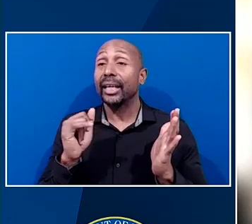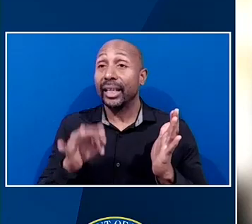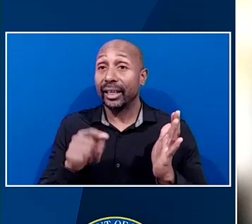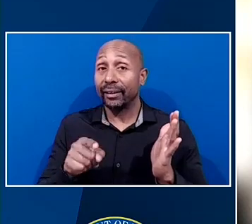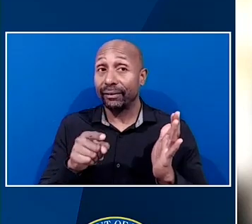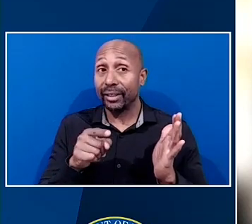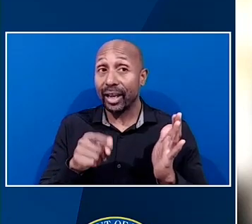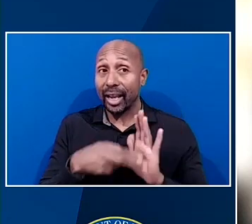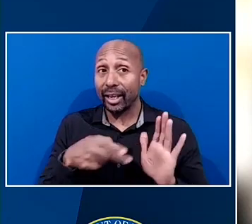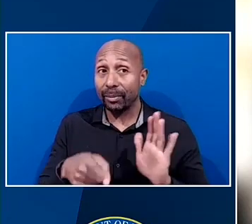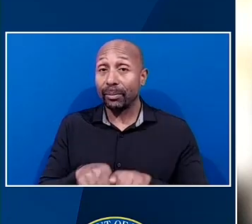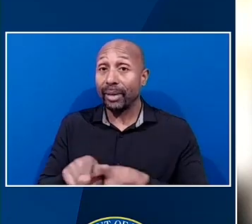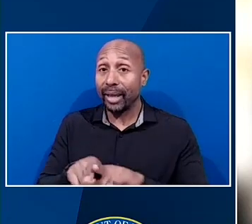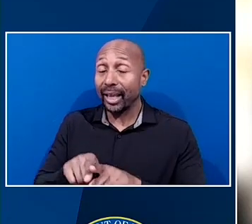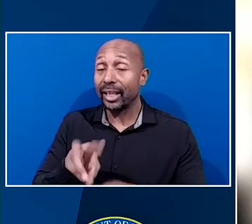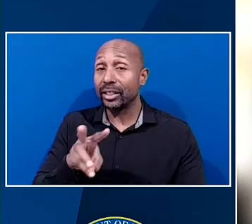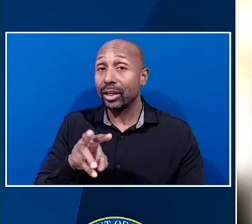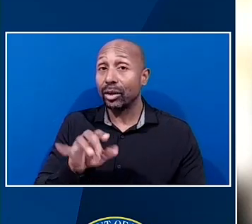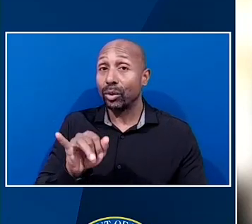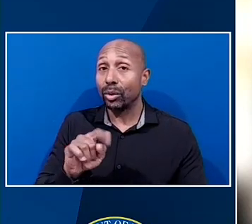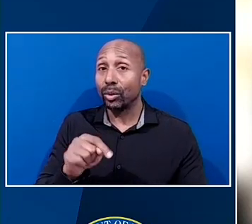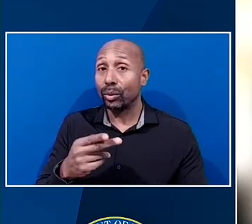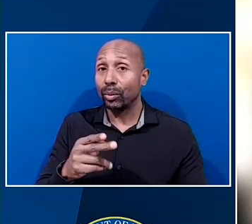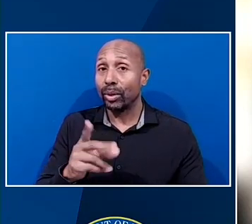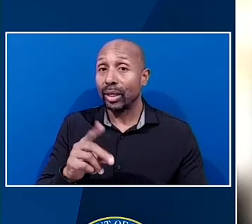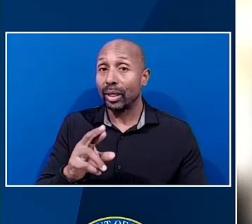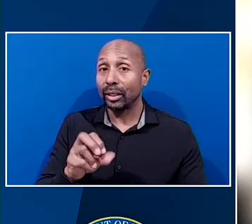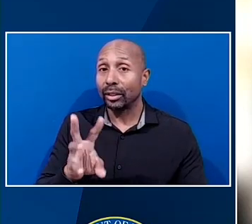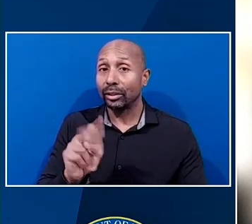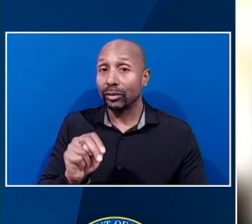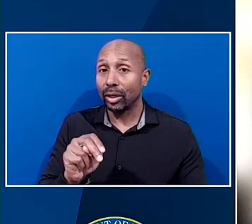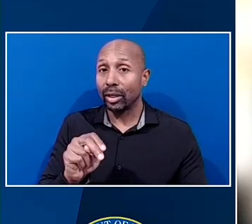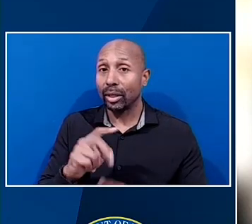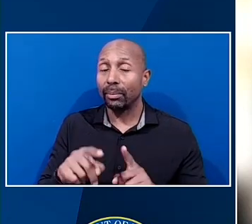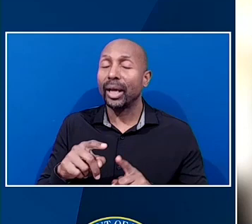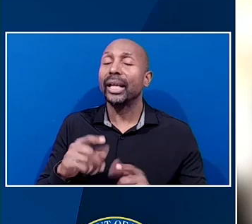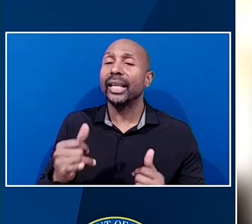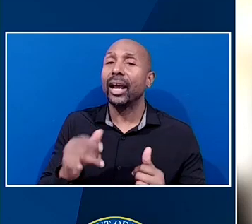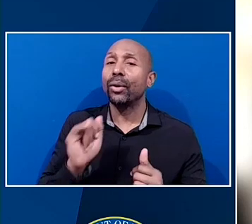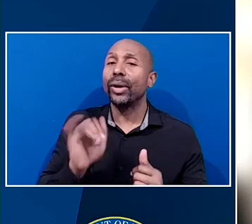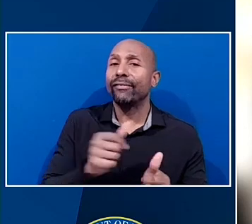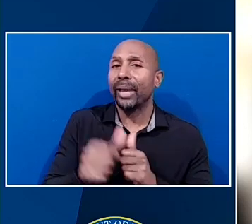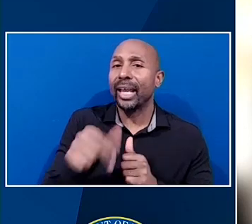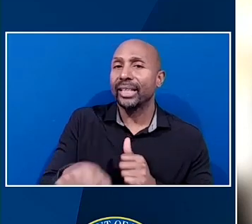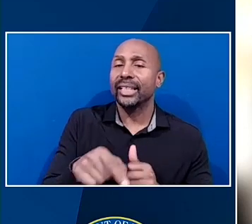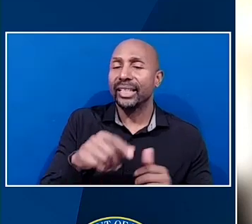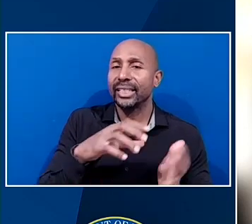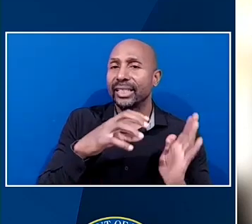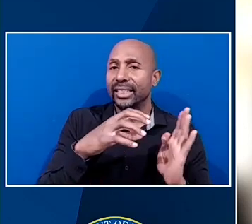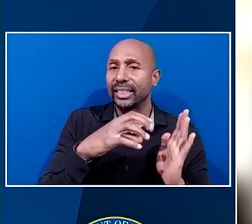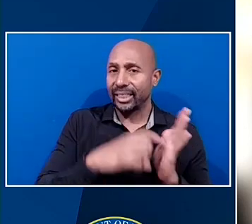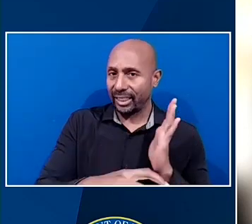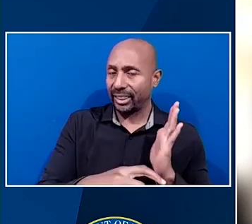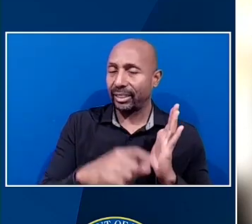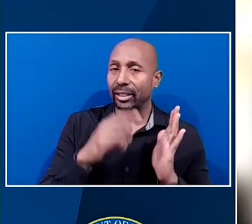would those institutional debts paid by loans now be refunded to the student? This seems like it could be an unintended